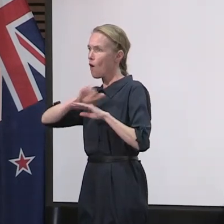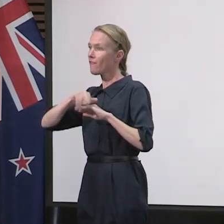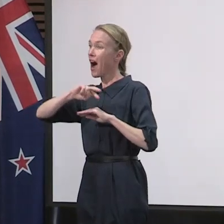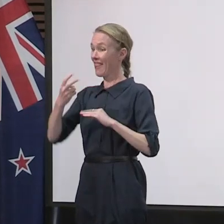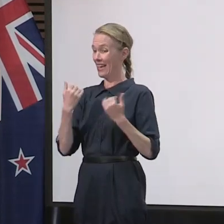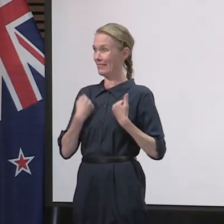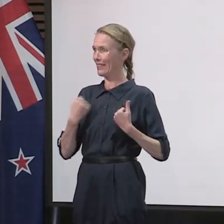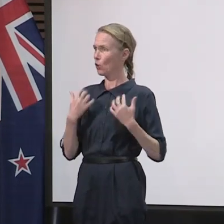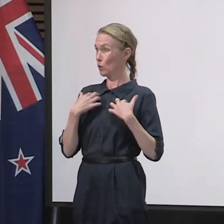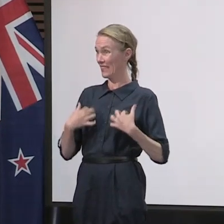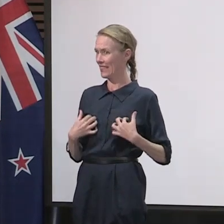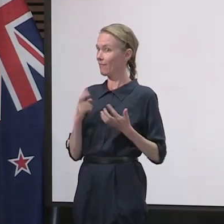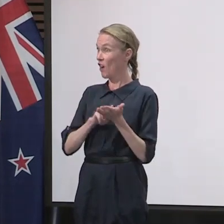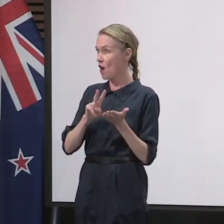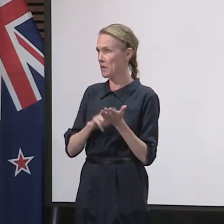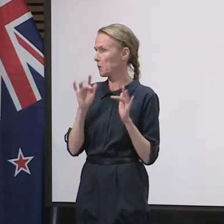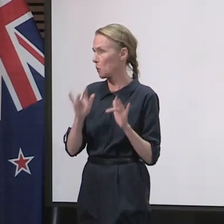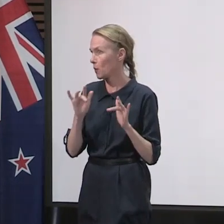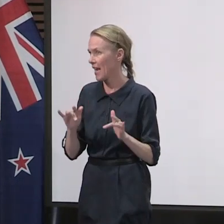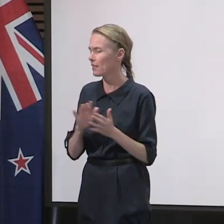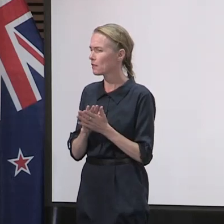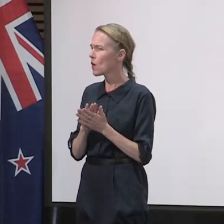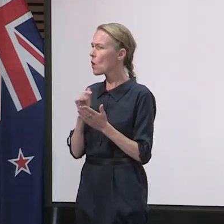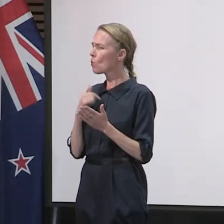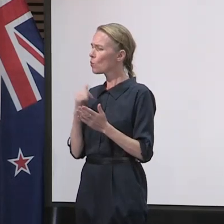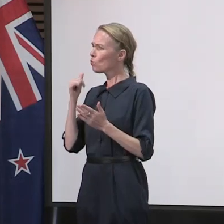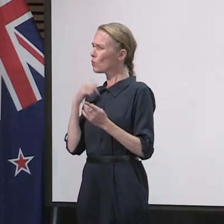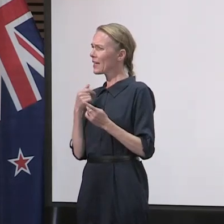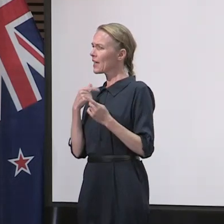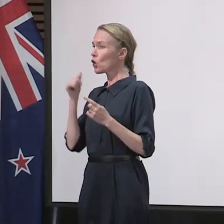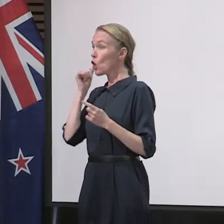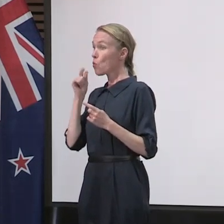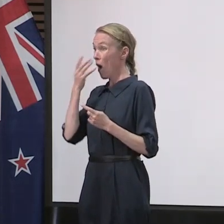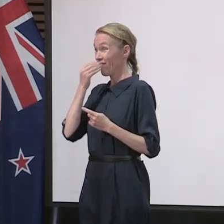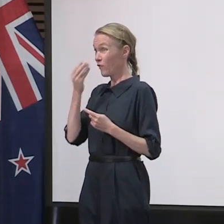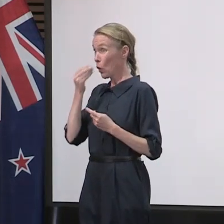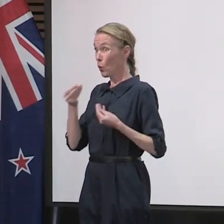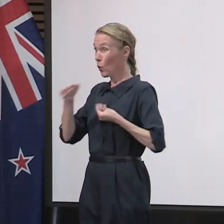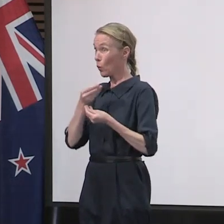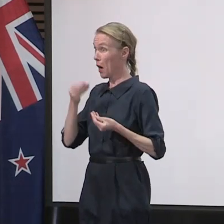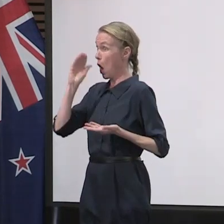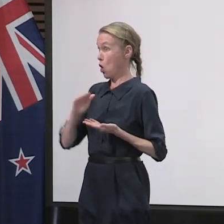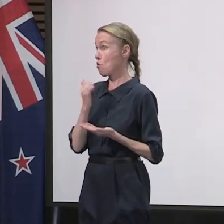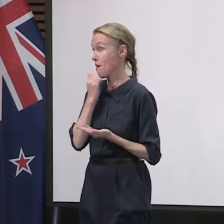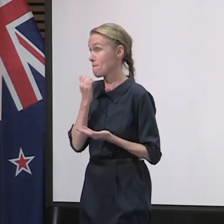this big reduction in infectious respiratory